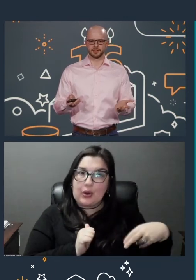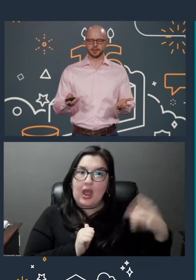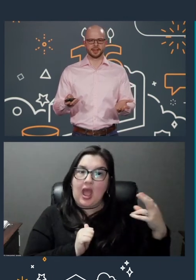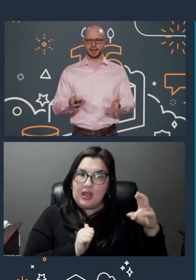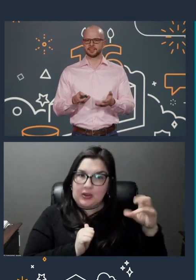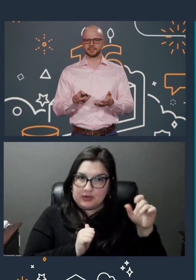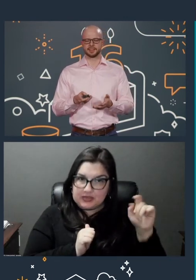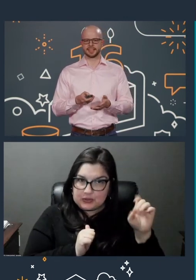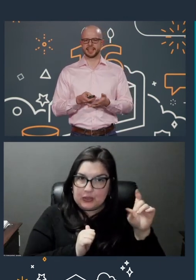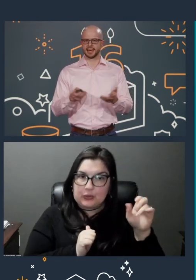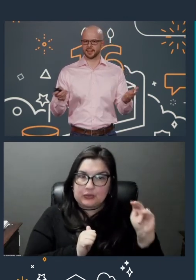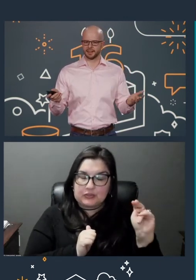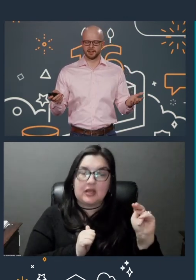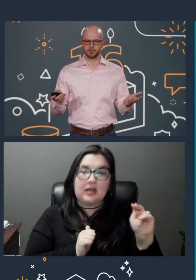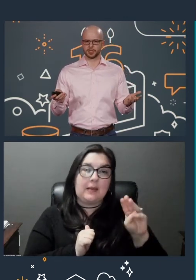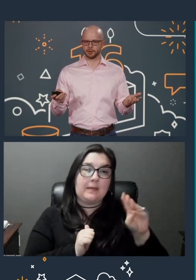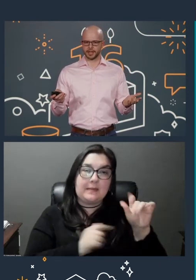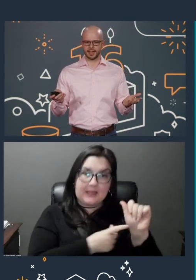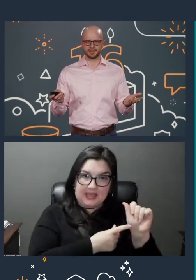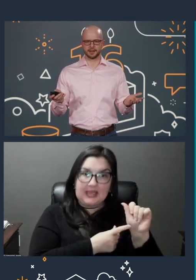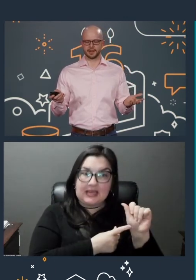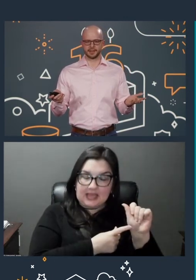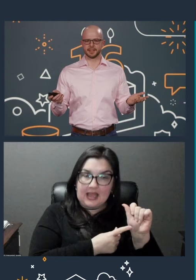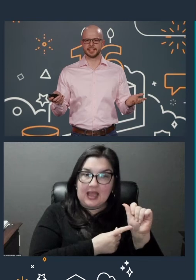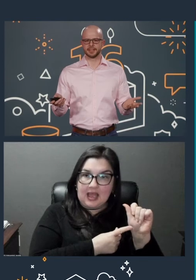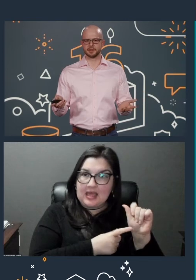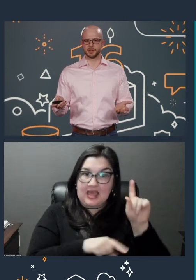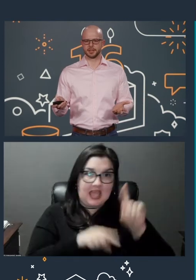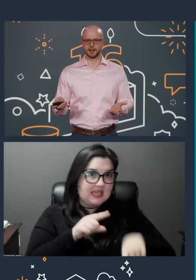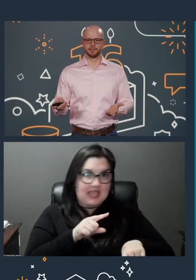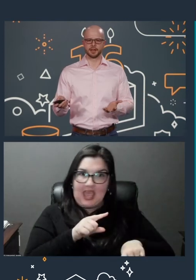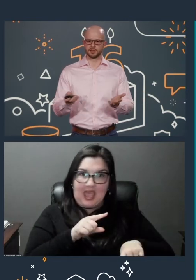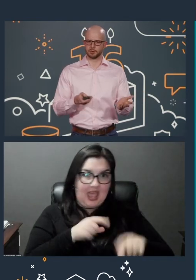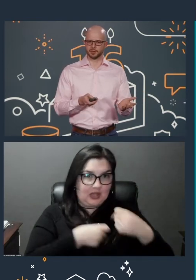the assets that they can't recreate, and they need to be available.